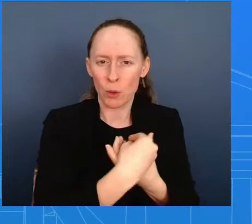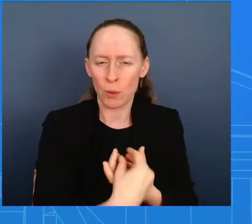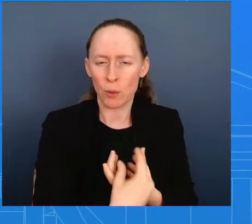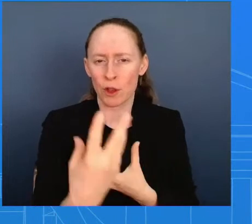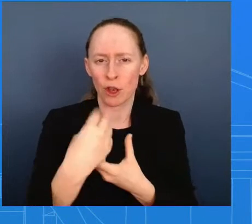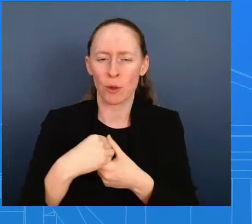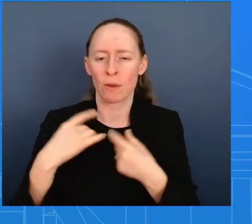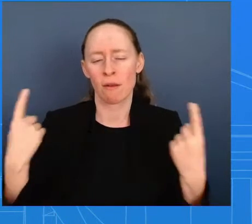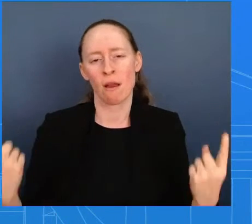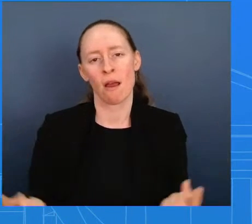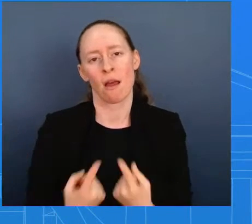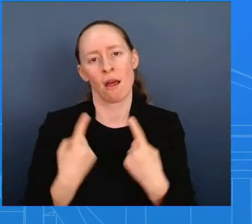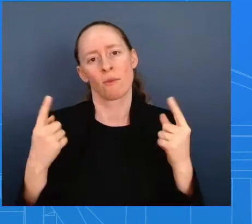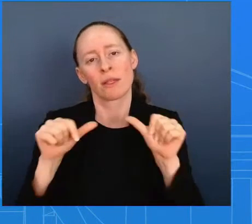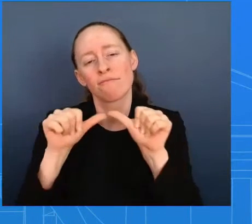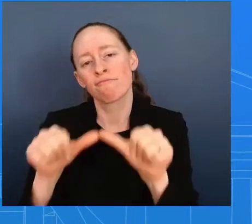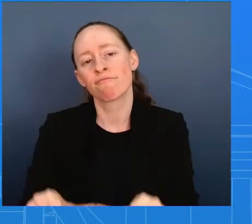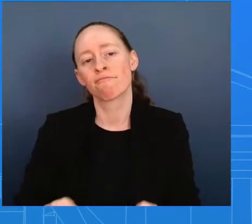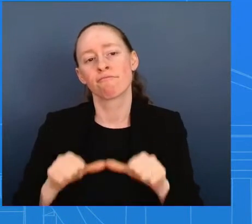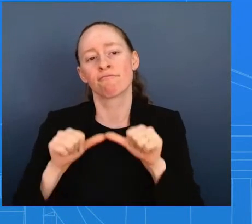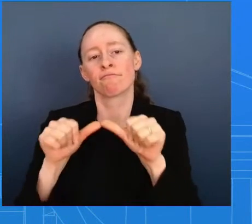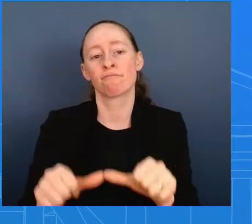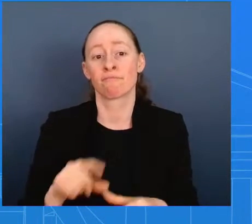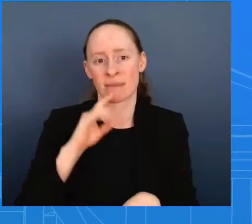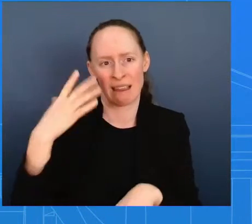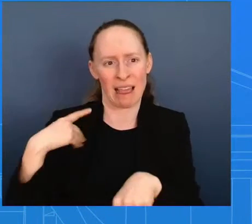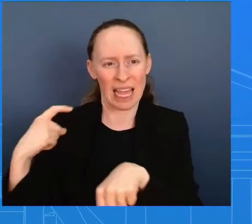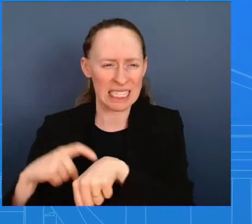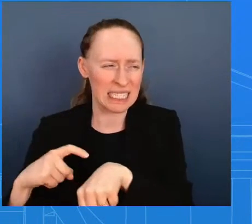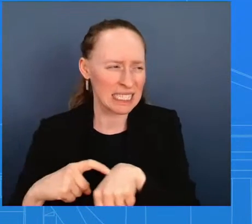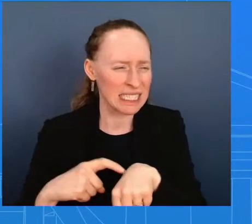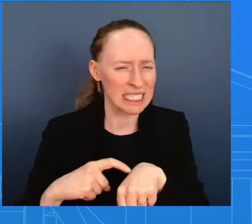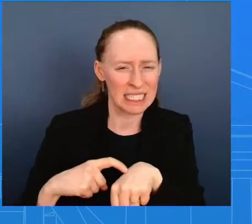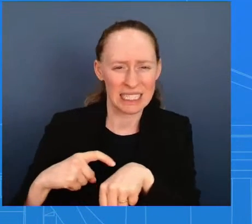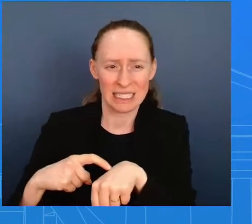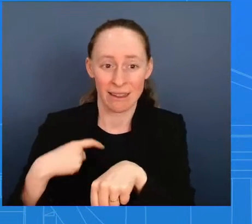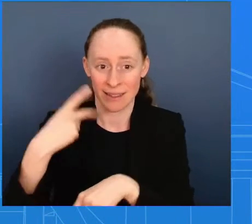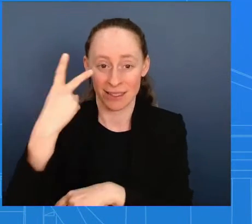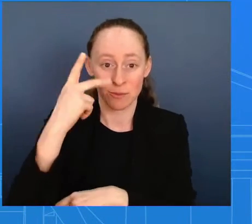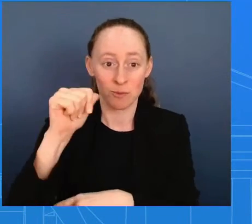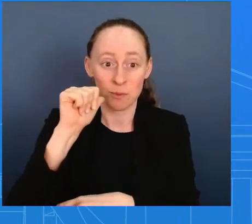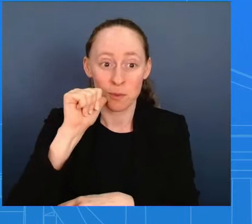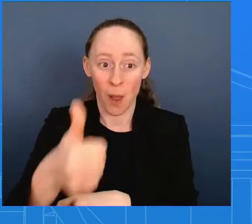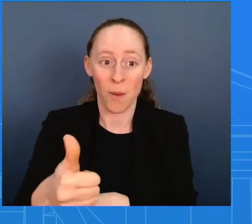I have to go. Thanks, everybody. I'll see you tomorrow. I'll be back tomorrow, guys. Thanks, everyone. The Press: Thank you.